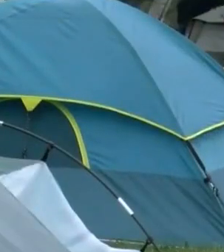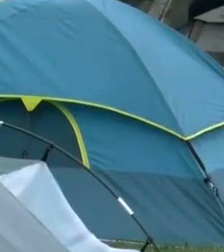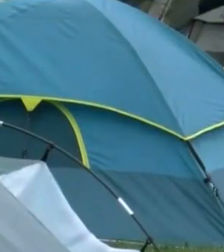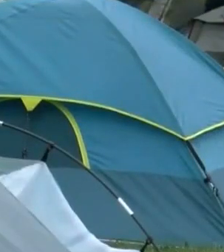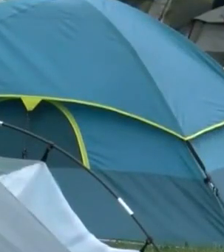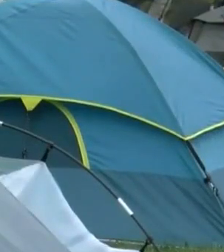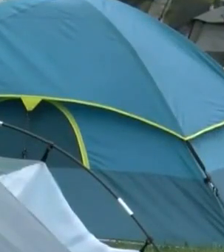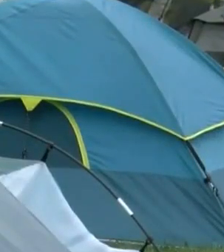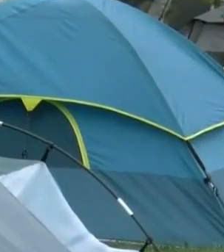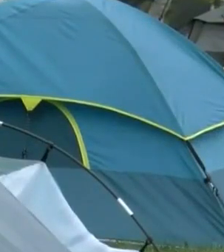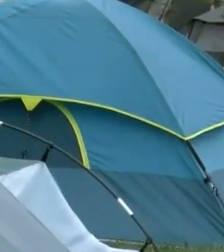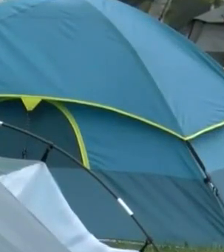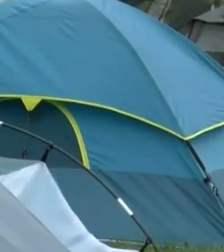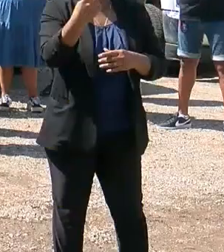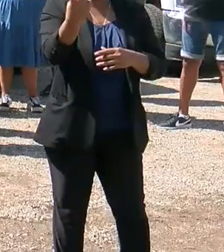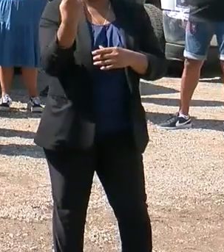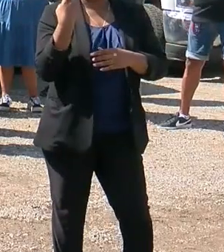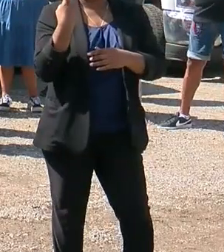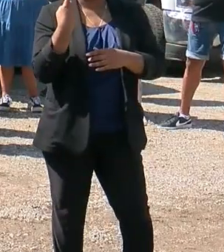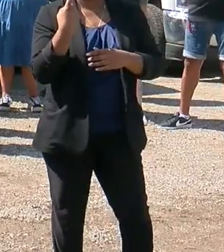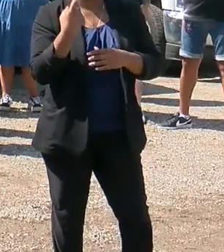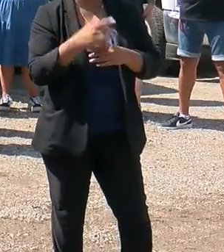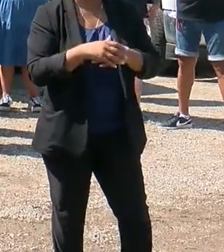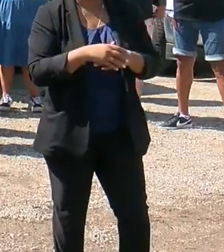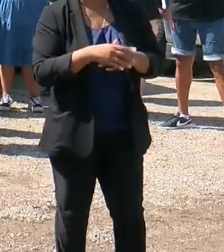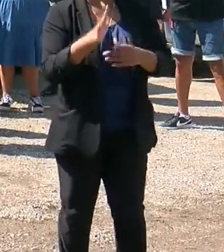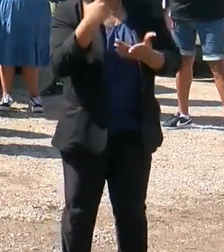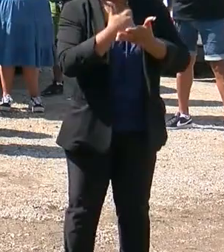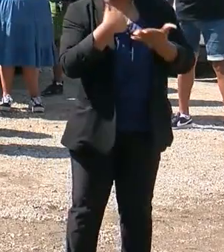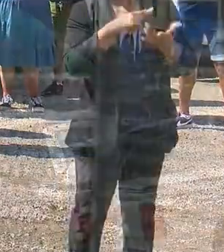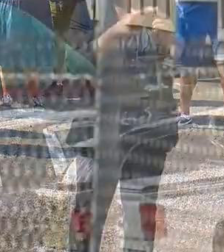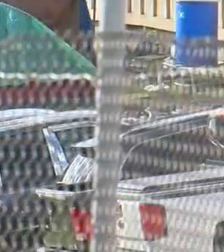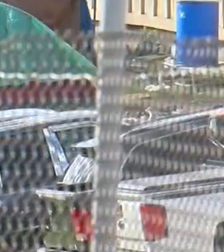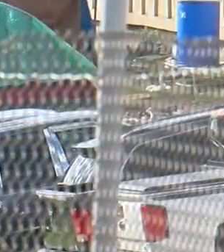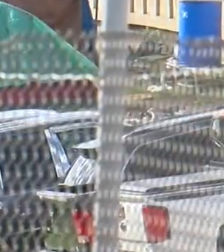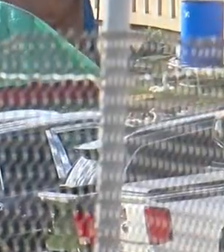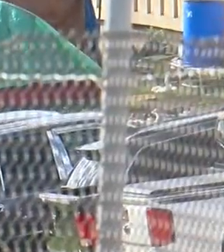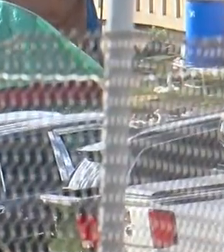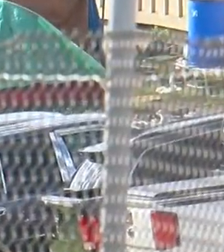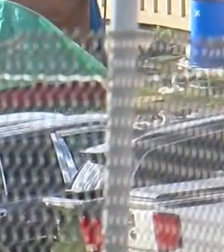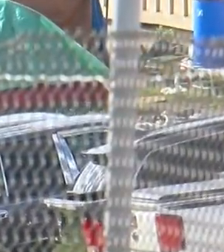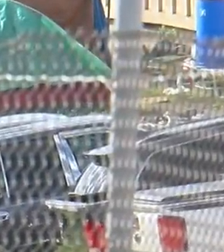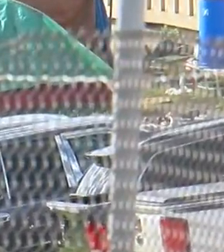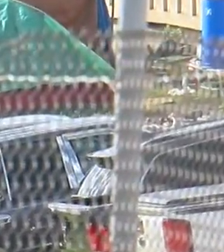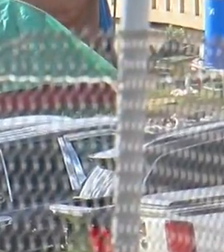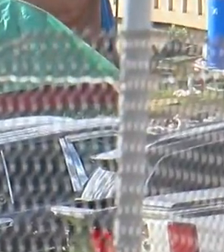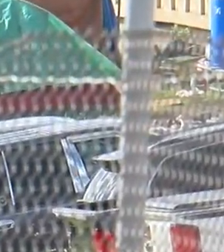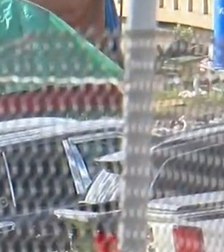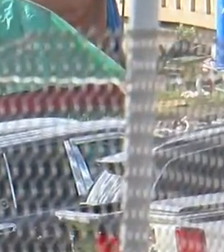HEALTHCARE FOR TWO OR THREE PEOPLE. THIS COLLABORATION WILL HELP